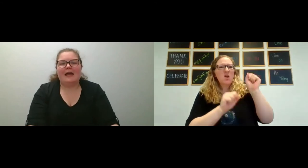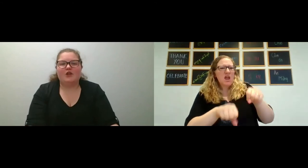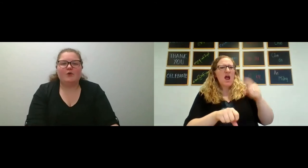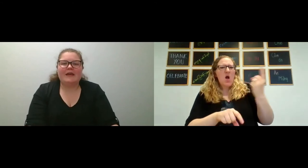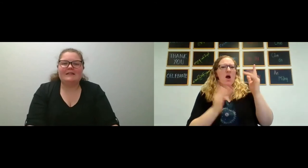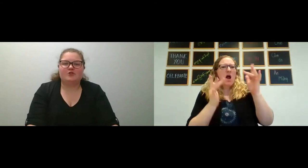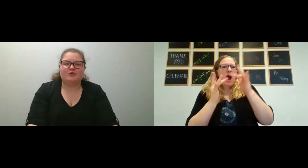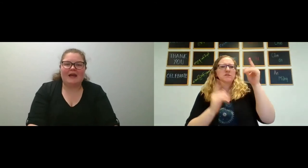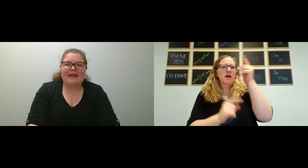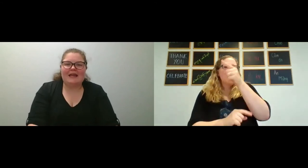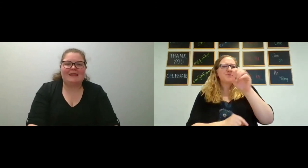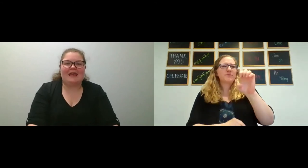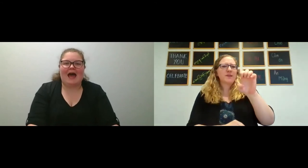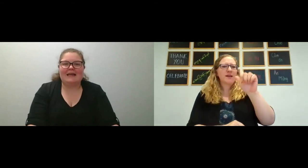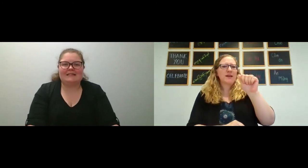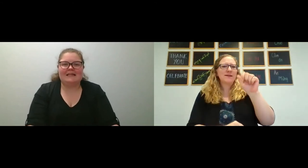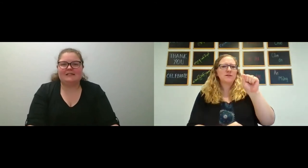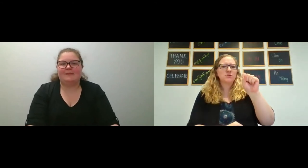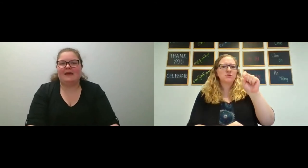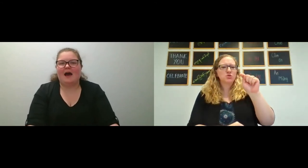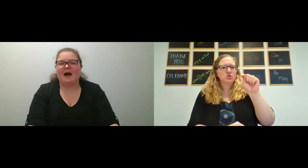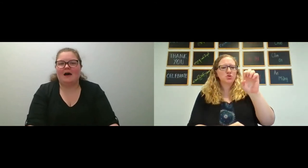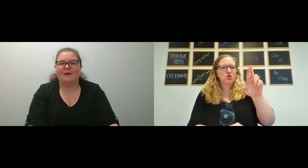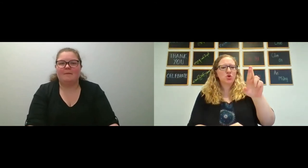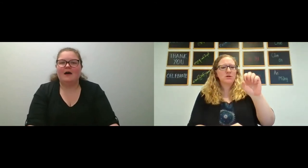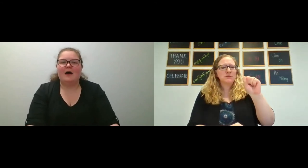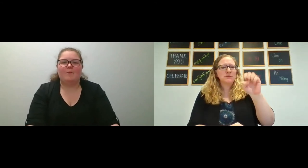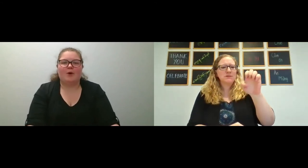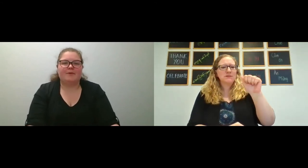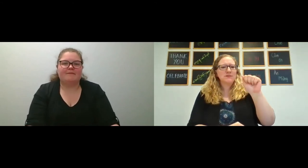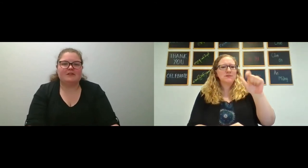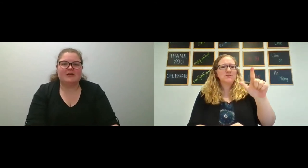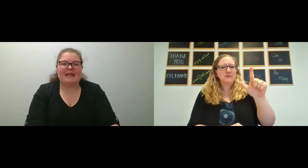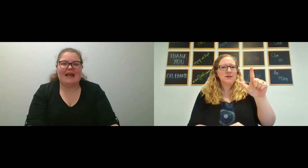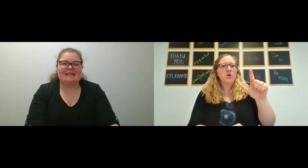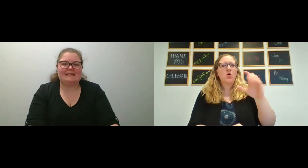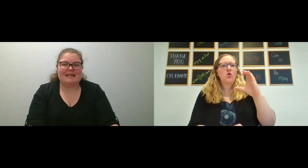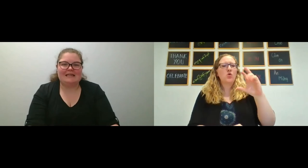And you can train the IT to become more proficient in AT is